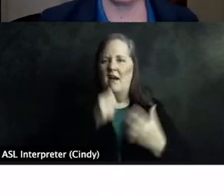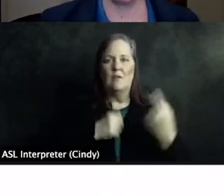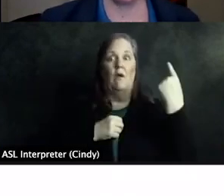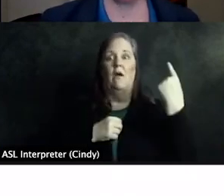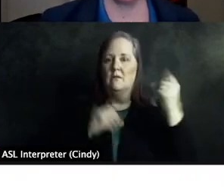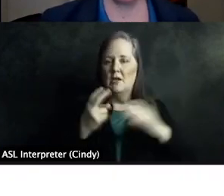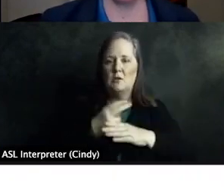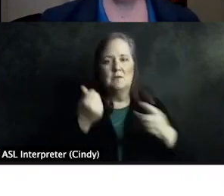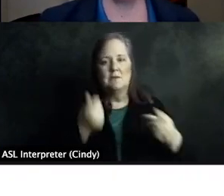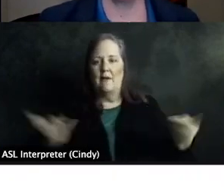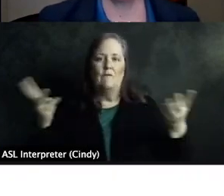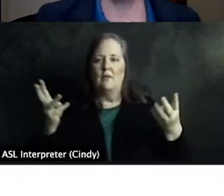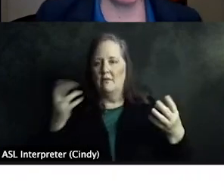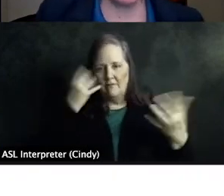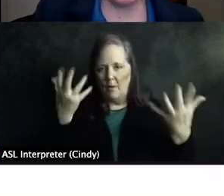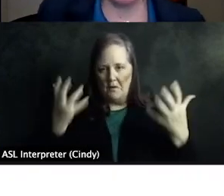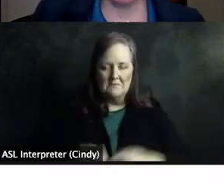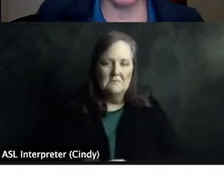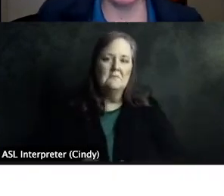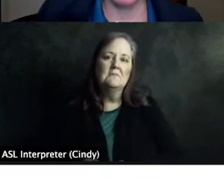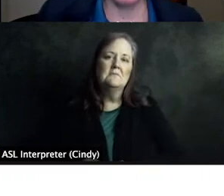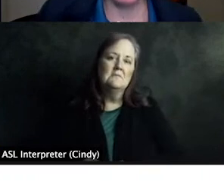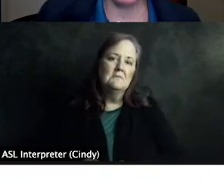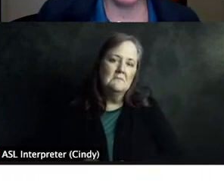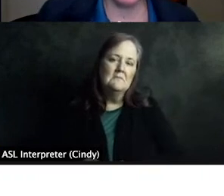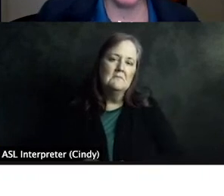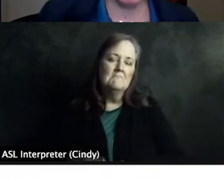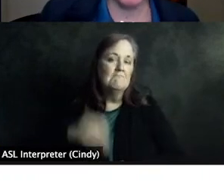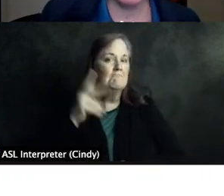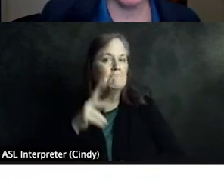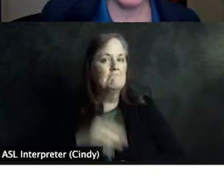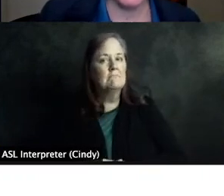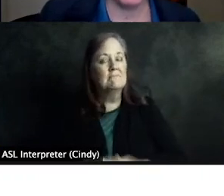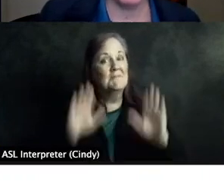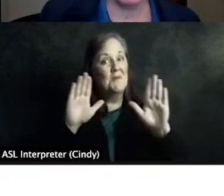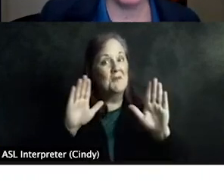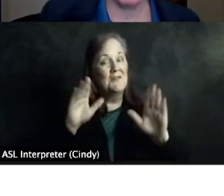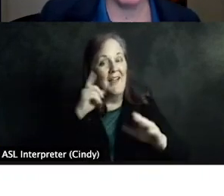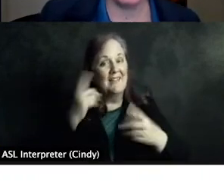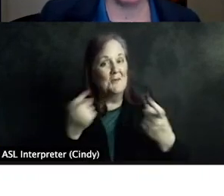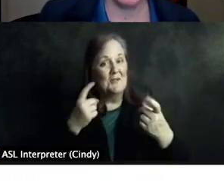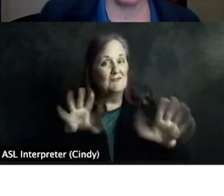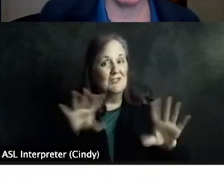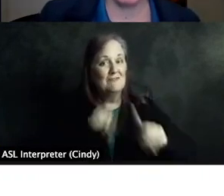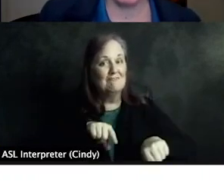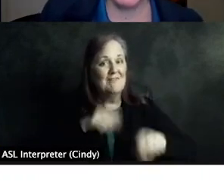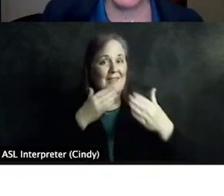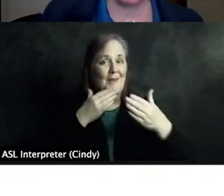has a nice rundown of a lot of tools, nonpartisan organizations. These videos will actually be linked